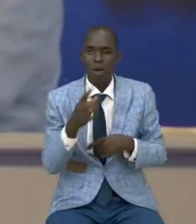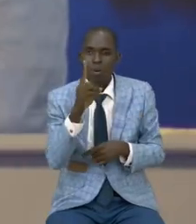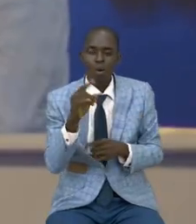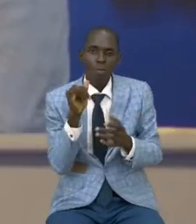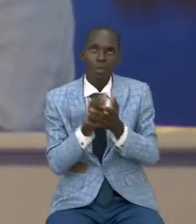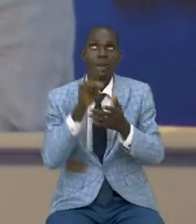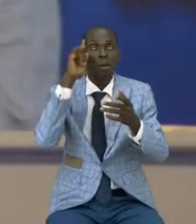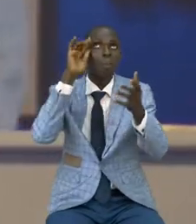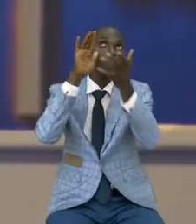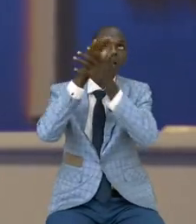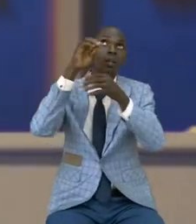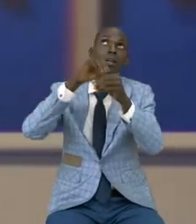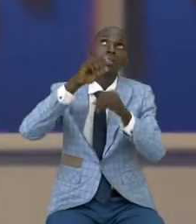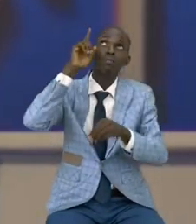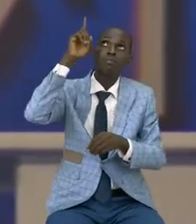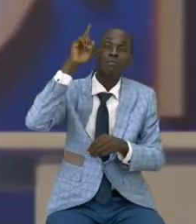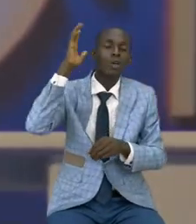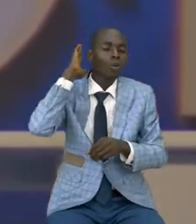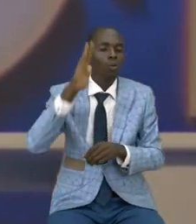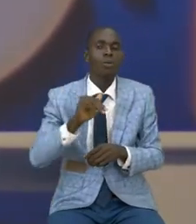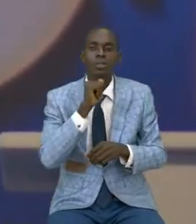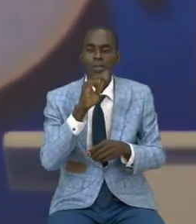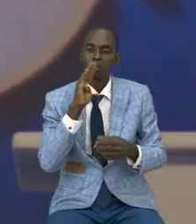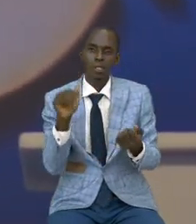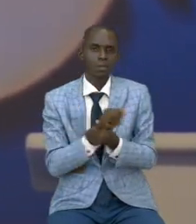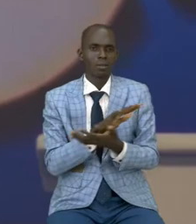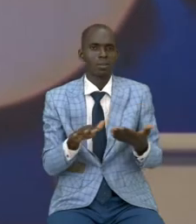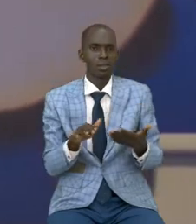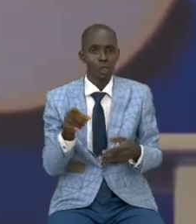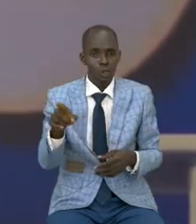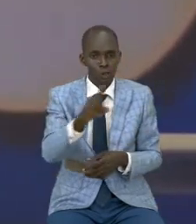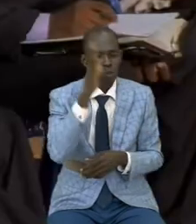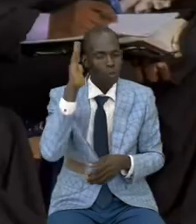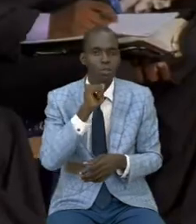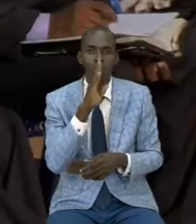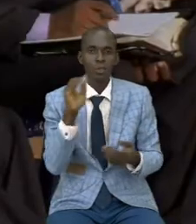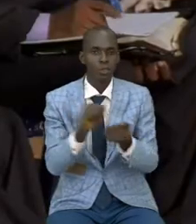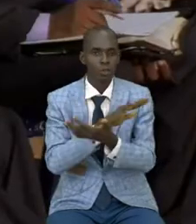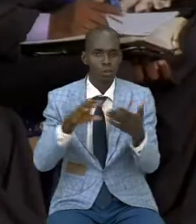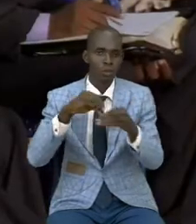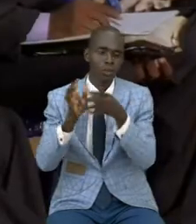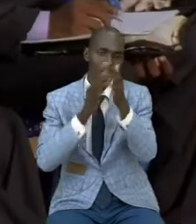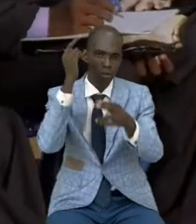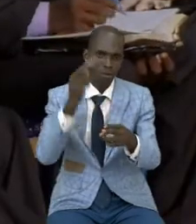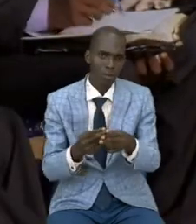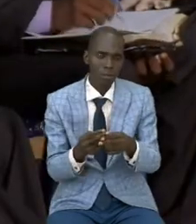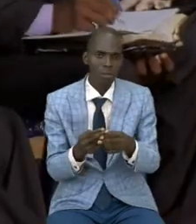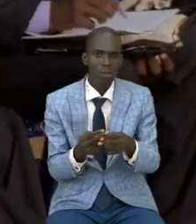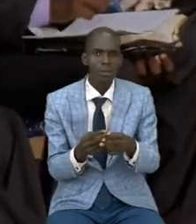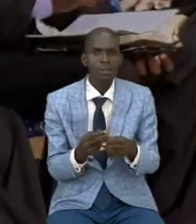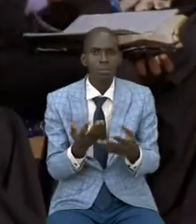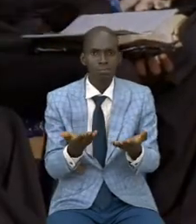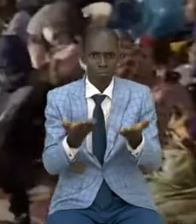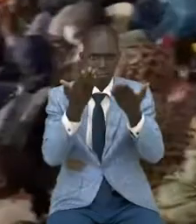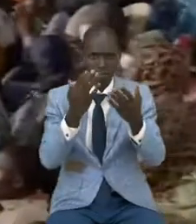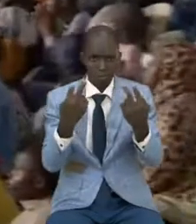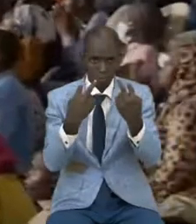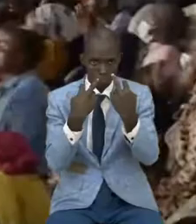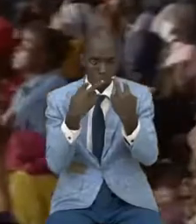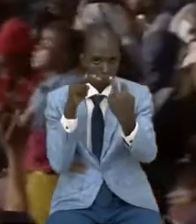him will not perish you will not perish let me see your face there i said you will not perish